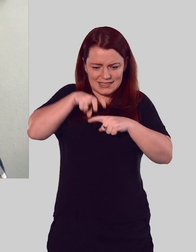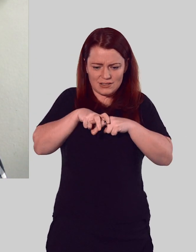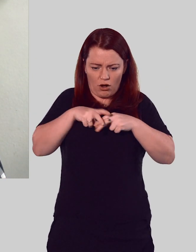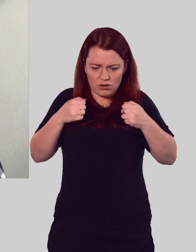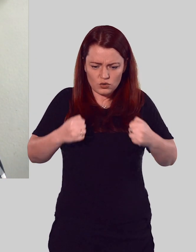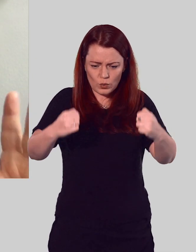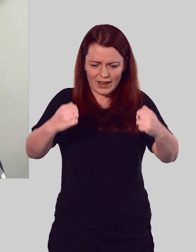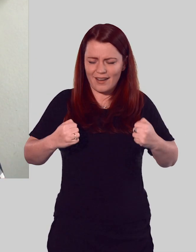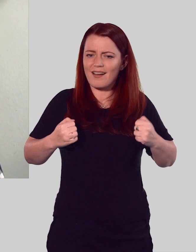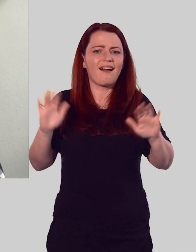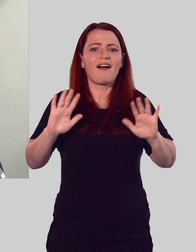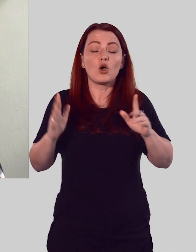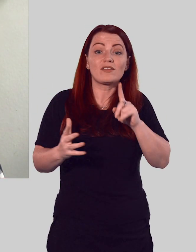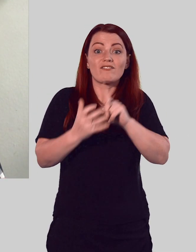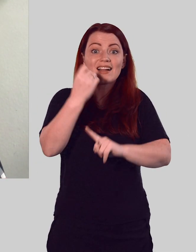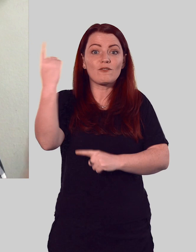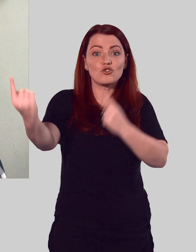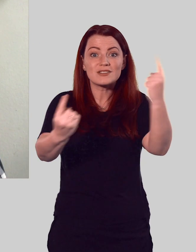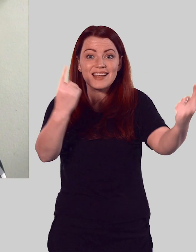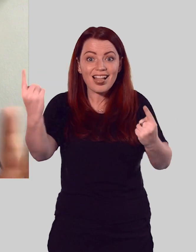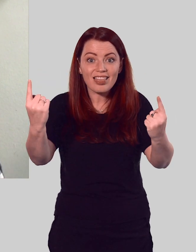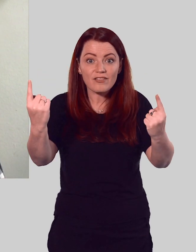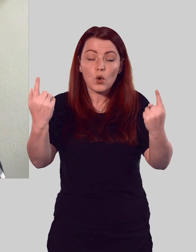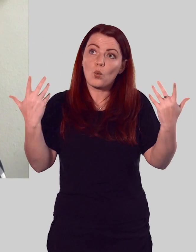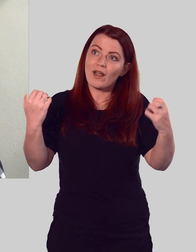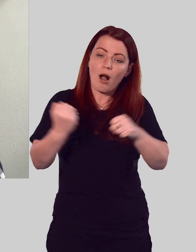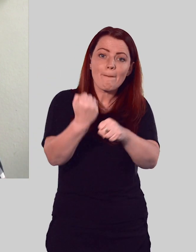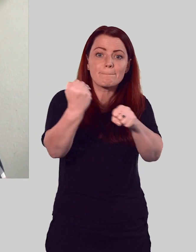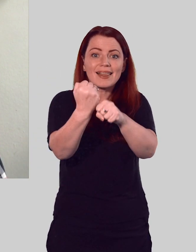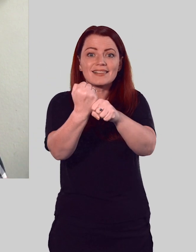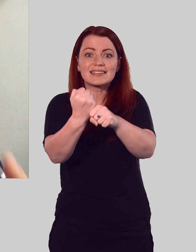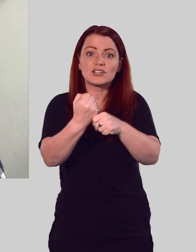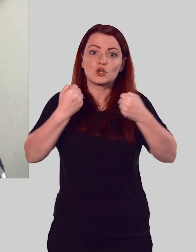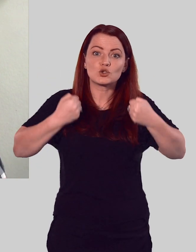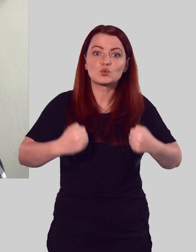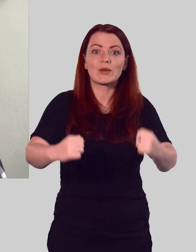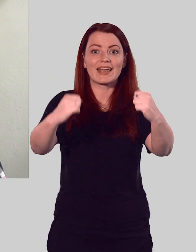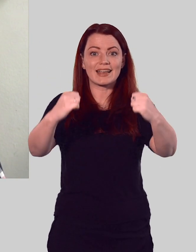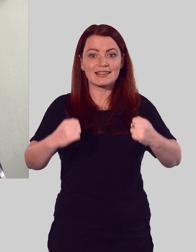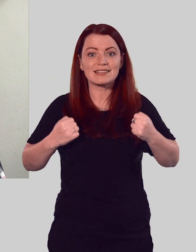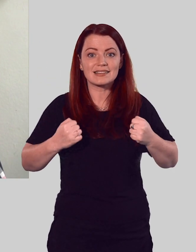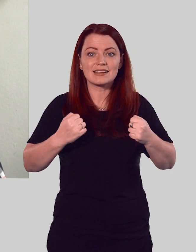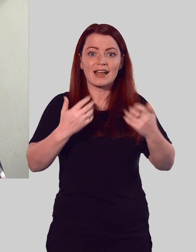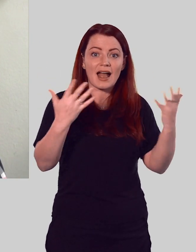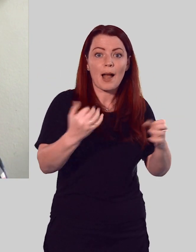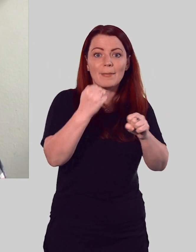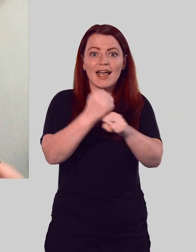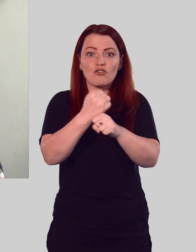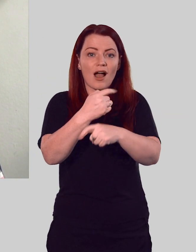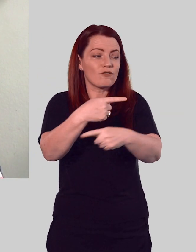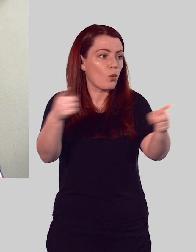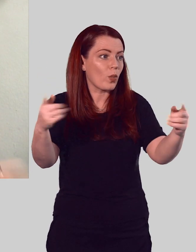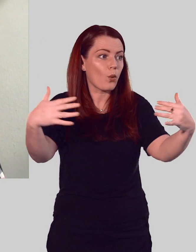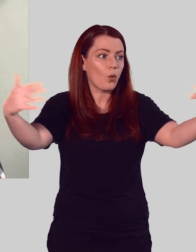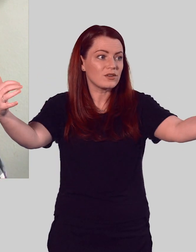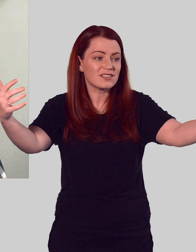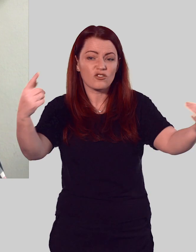I think ideally we're building swings and playgrounds for audiences to take part inside and express their own agency